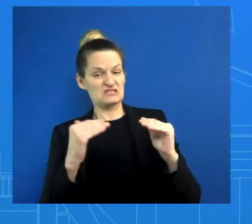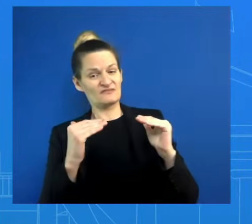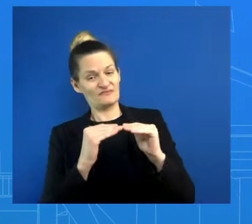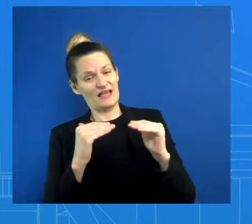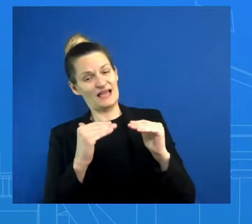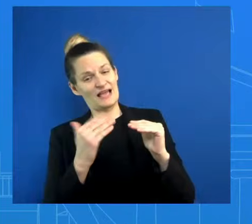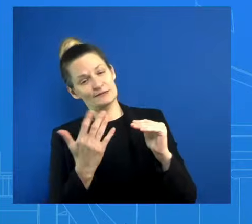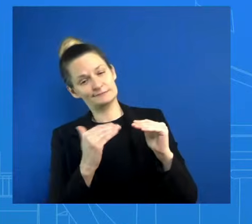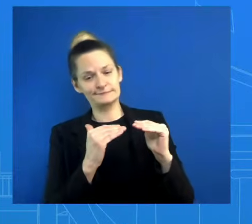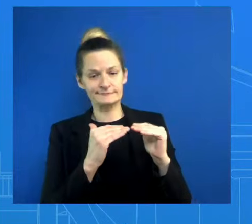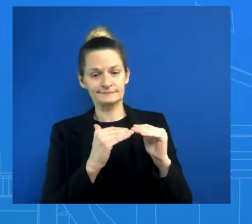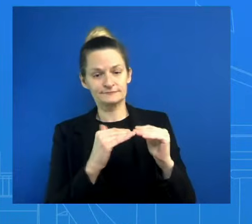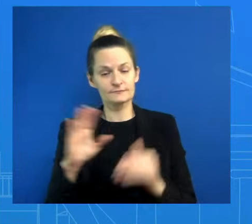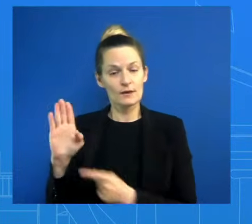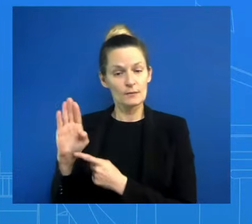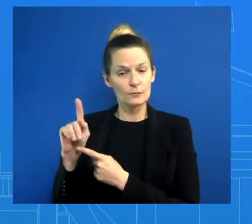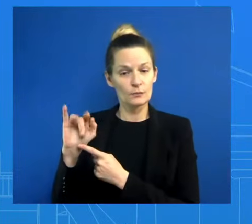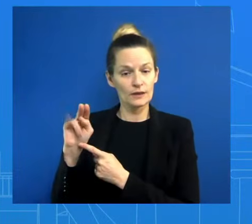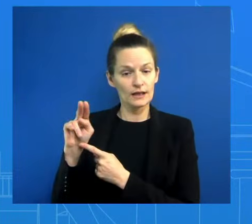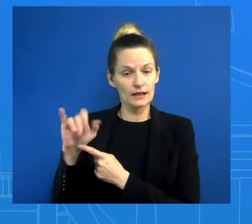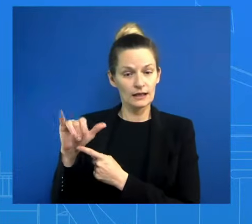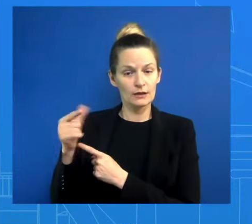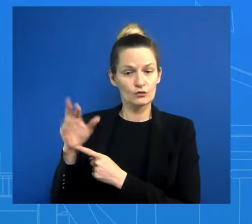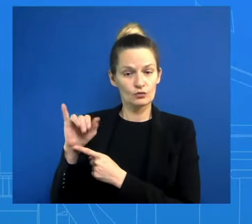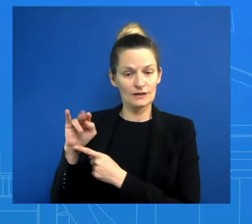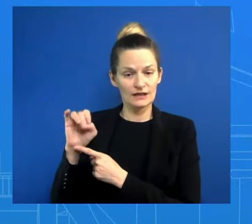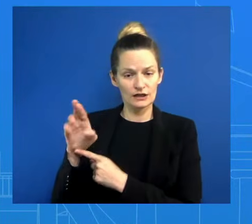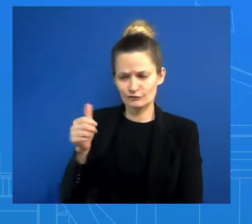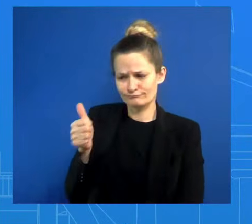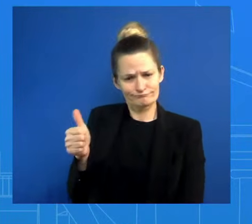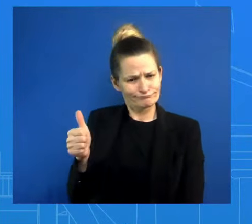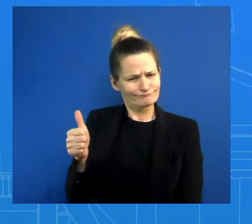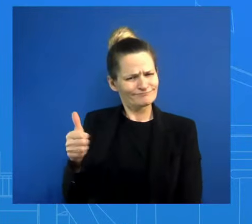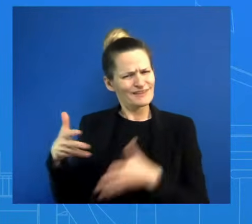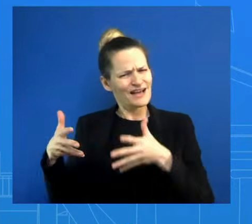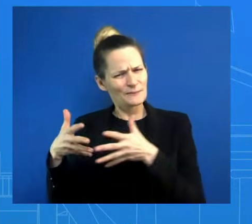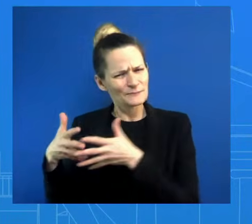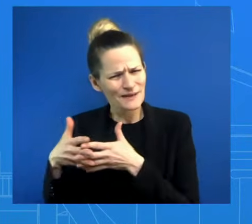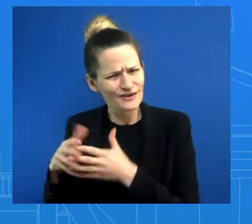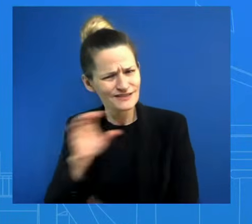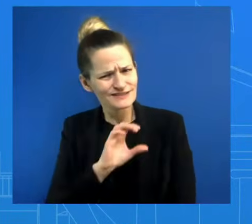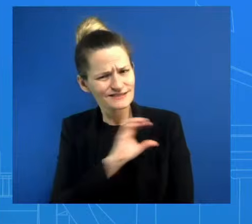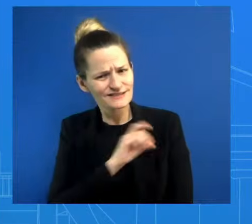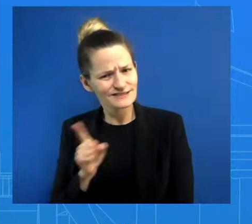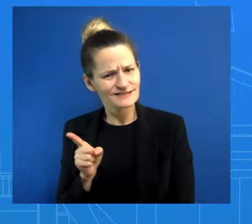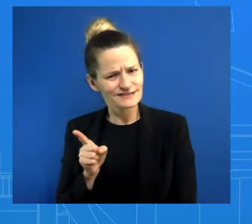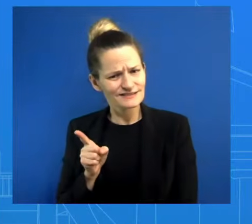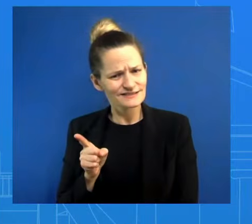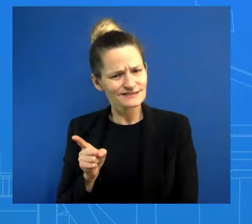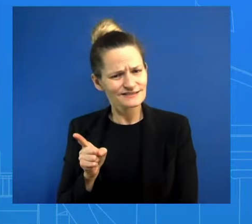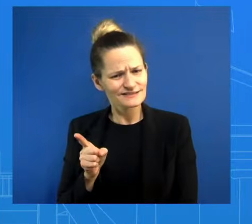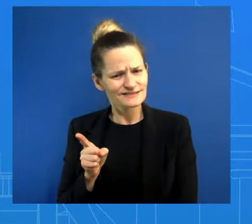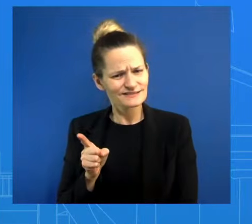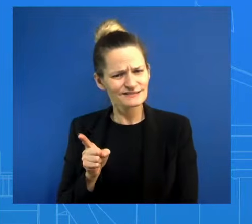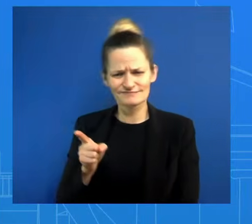she was being held unjustly under intolerable circumstances. That was what was happening to Brittney Griner.